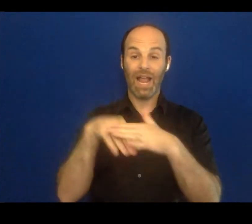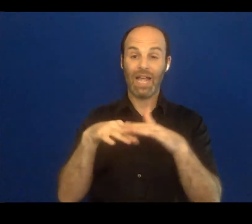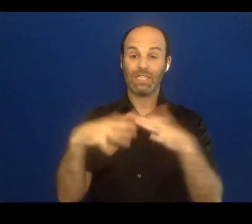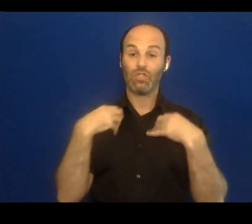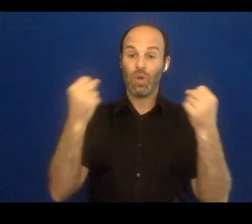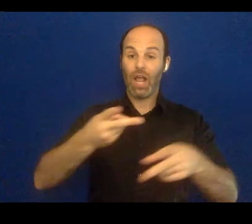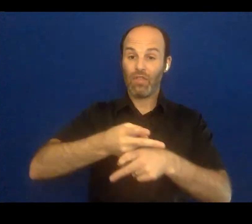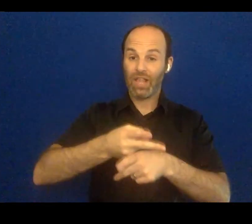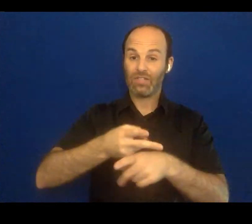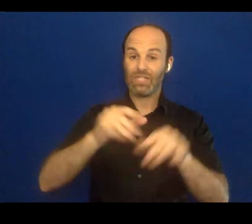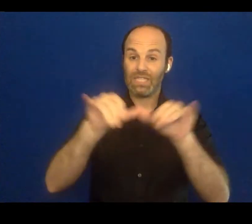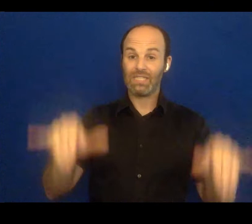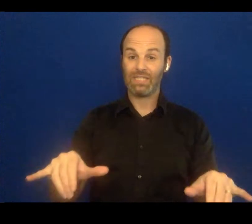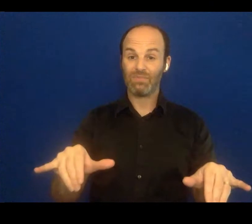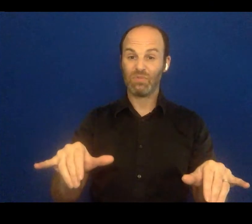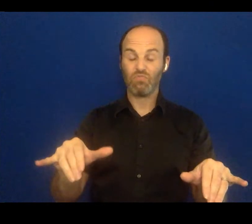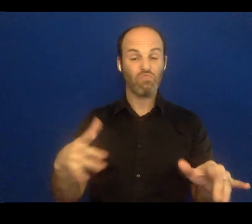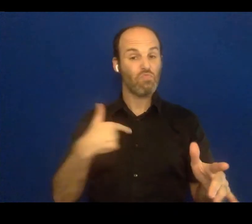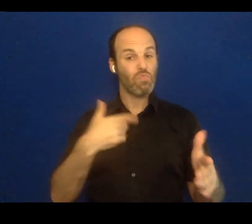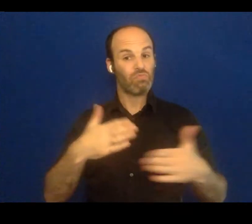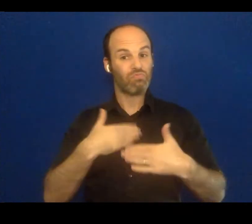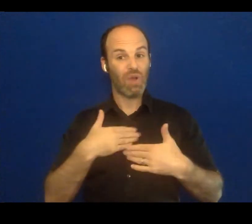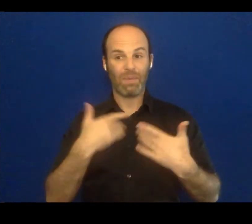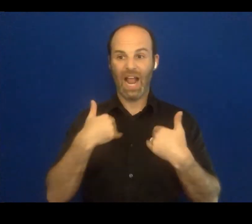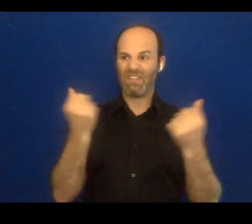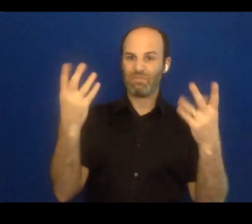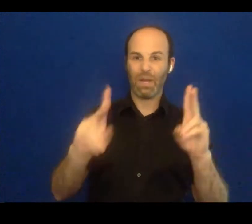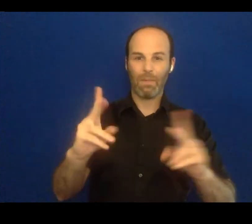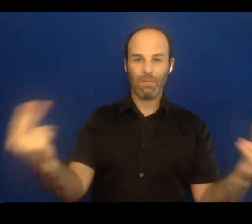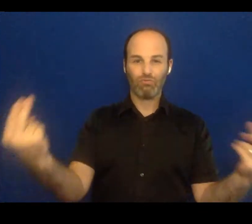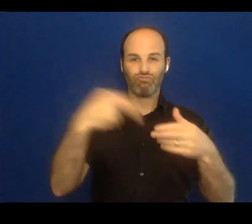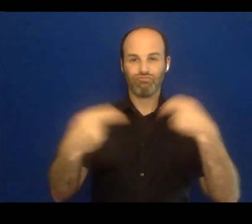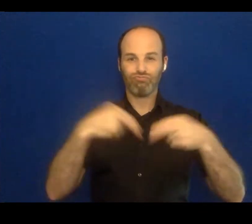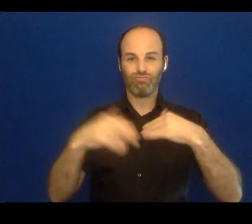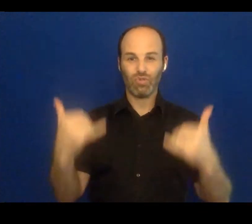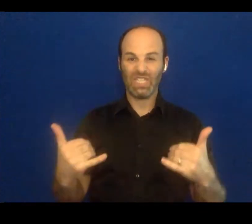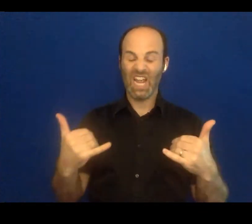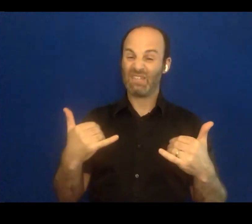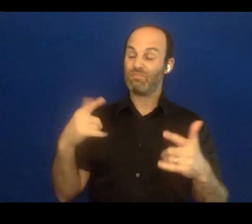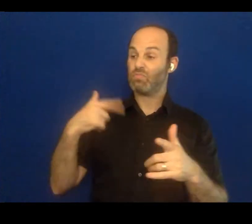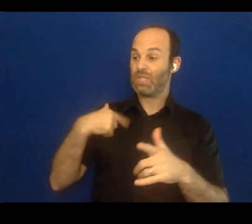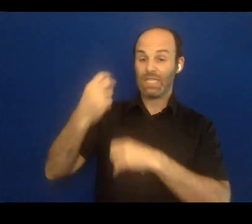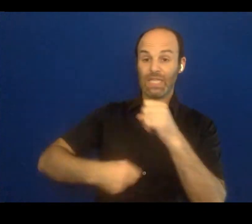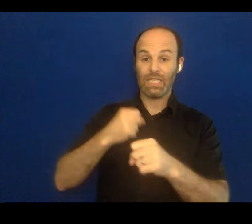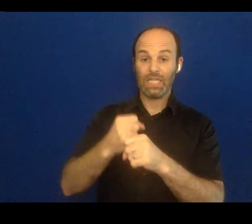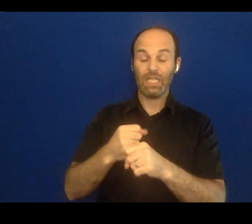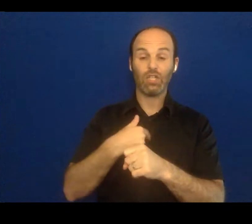GRATEFUL FOR THE ATTENDANCE OF THIS PANEL AND THIS IS THE THIRD EVENT IN THE 50TH ANNIVERSARY OF